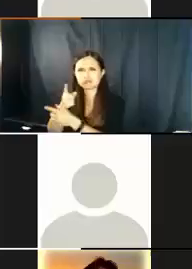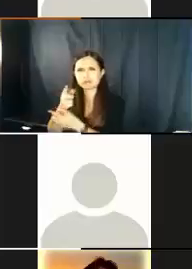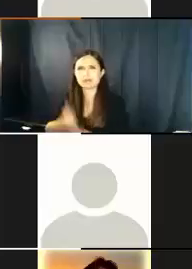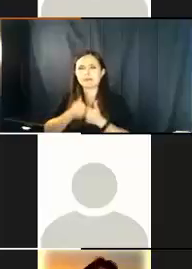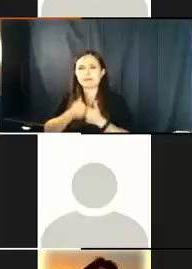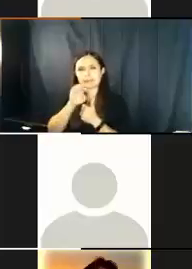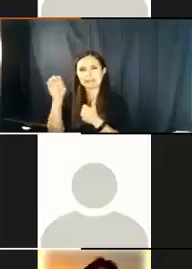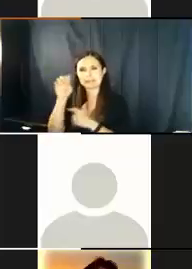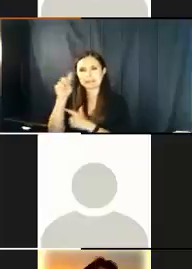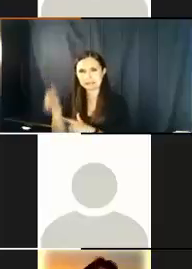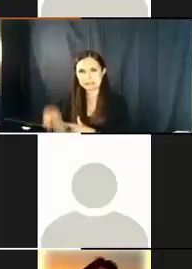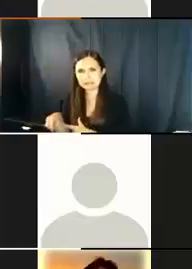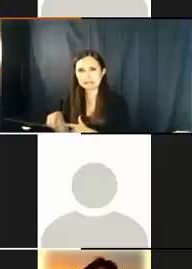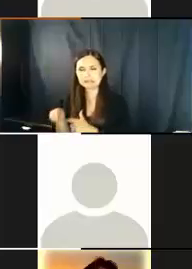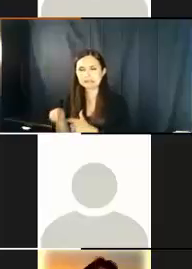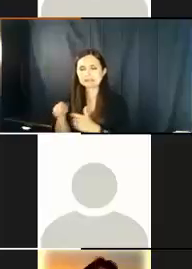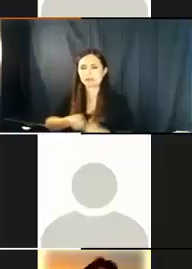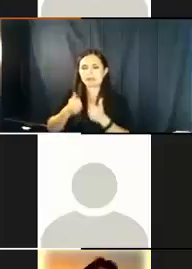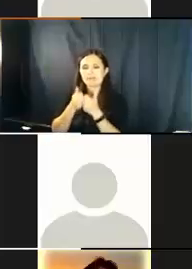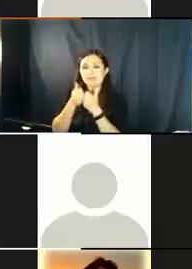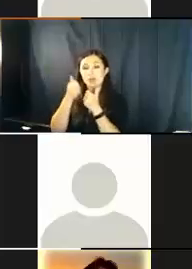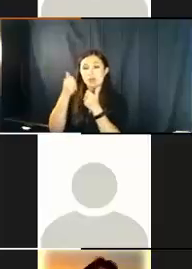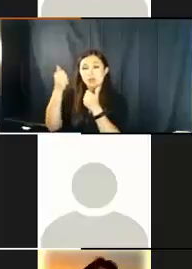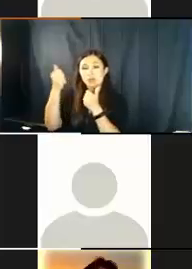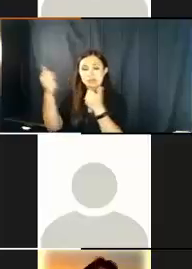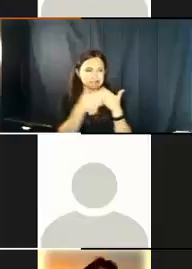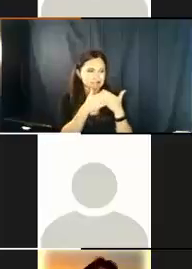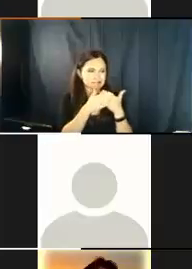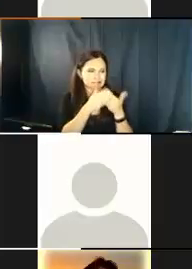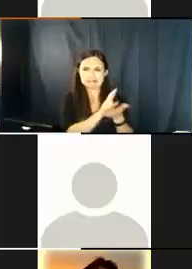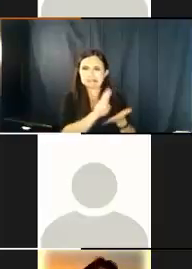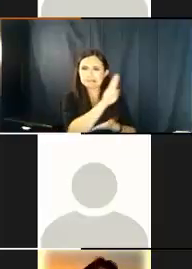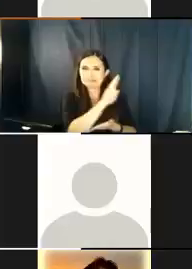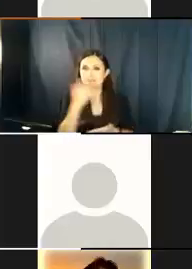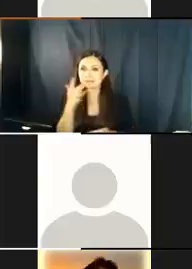we live very far away from the nearest University so I was fortunate enough to be able to do